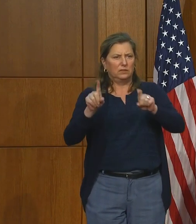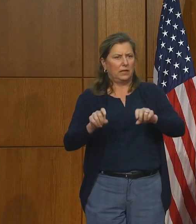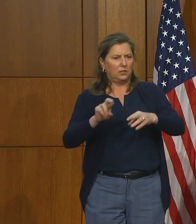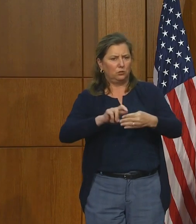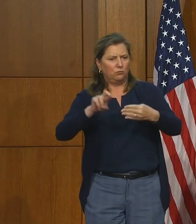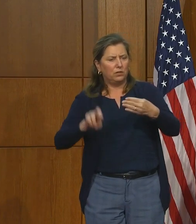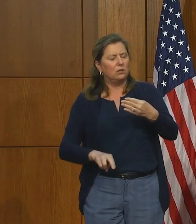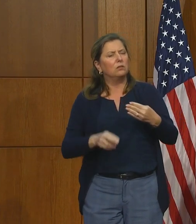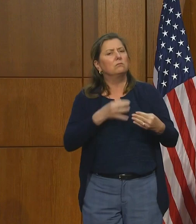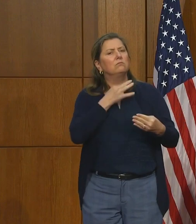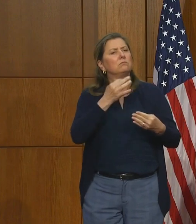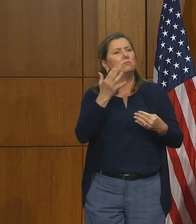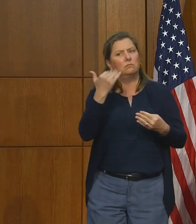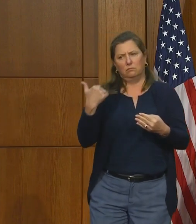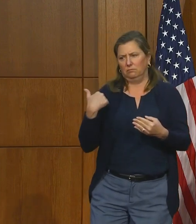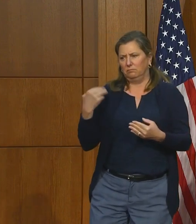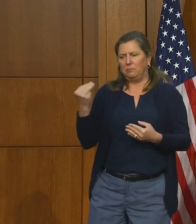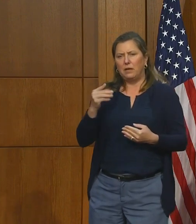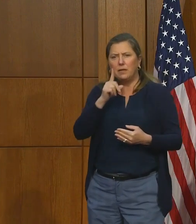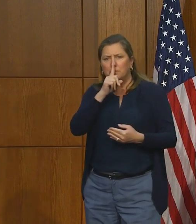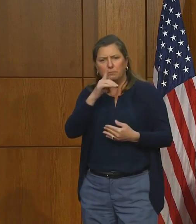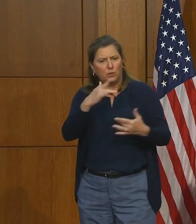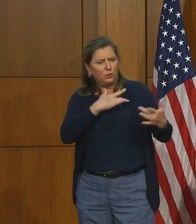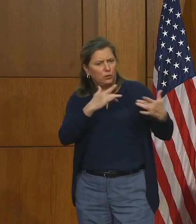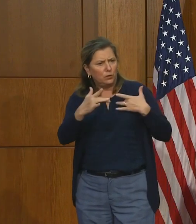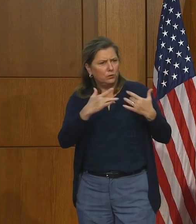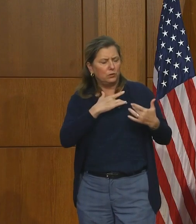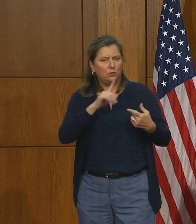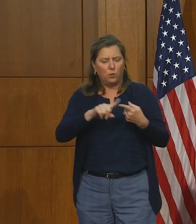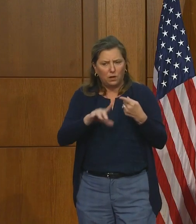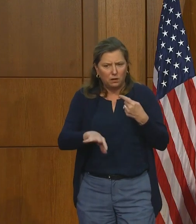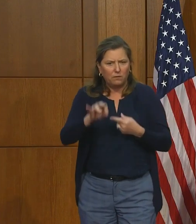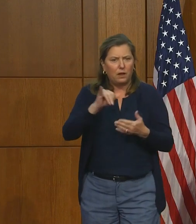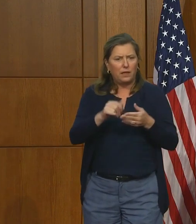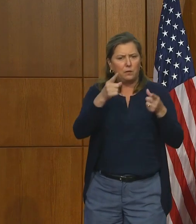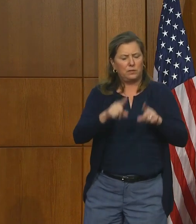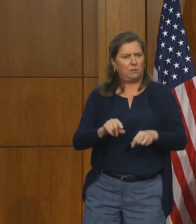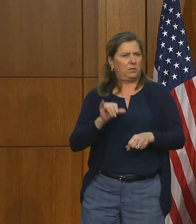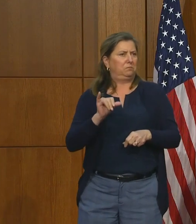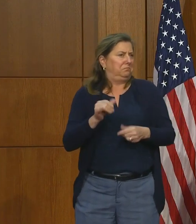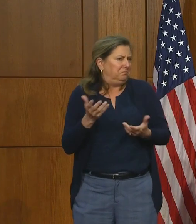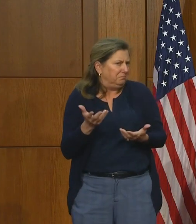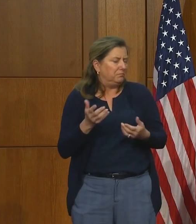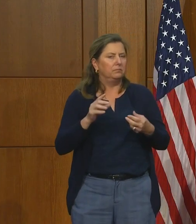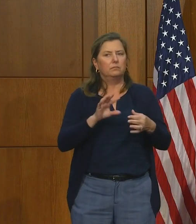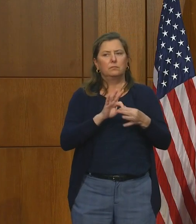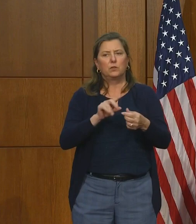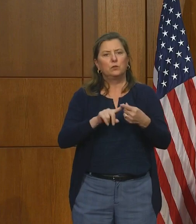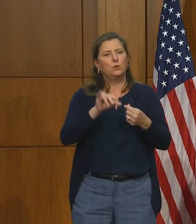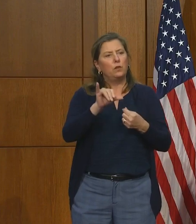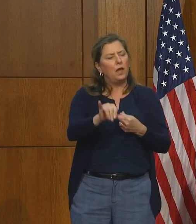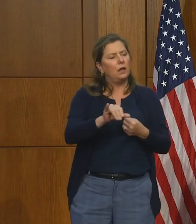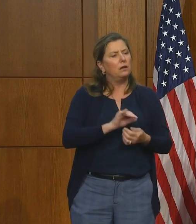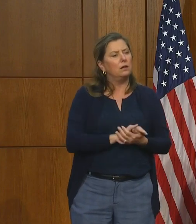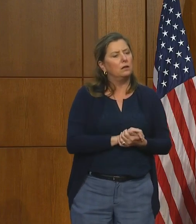RESULTS LAYNE SO I WONDERING WHY YOU DID SAY SOMETHING ABOUT YOUR CONCERNS AND IF AND WHEN